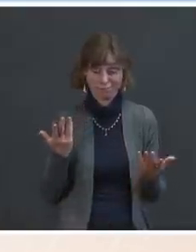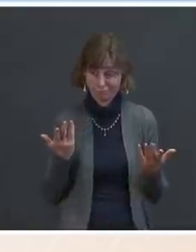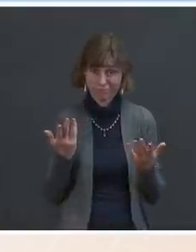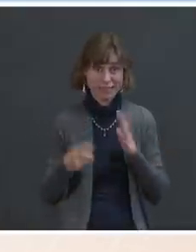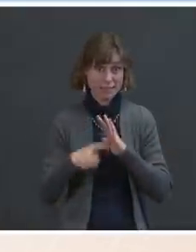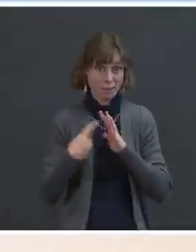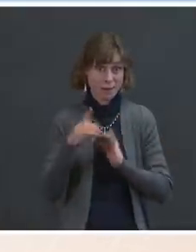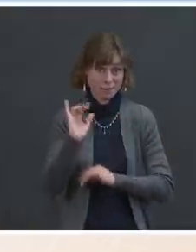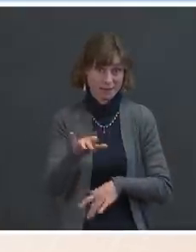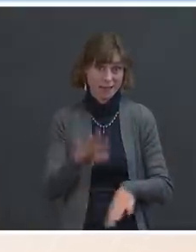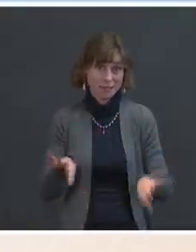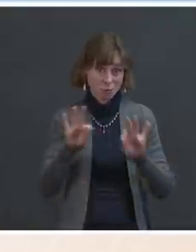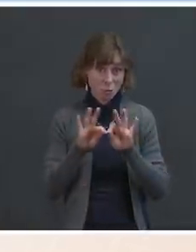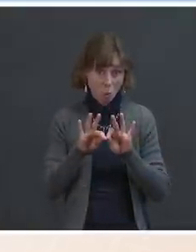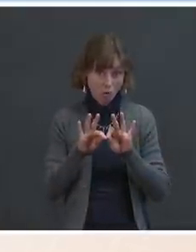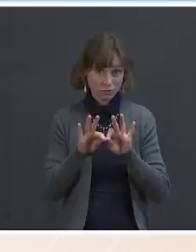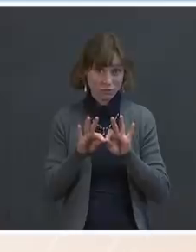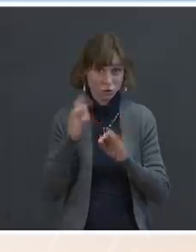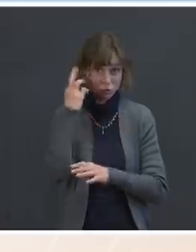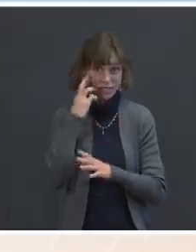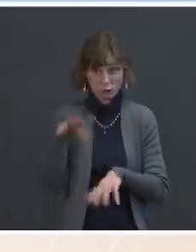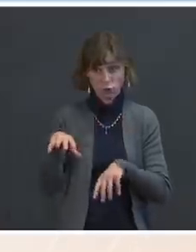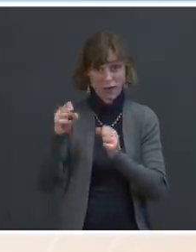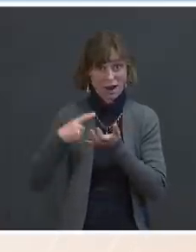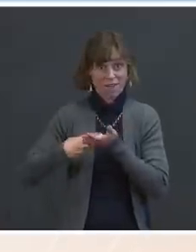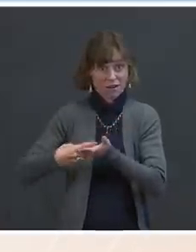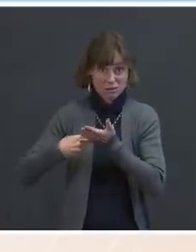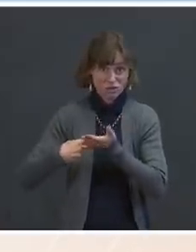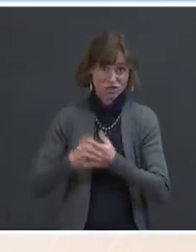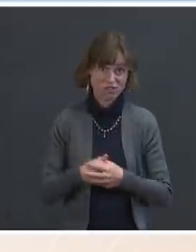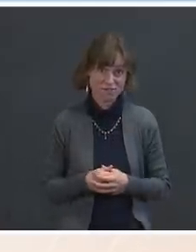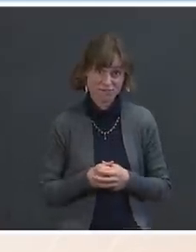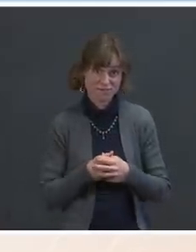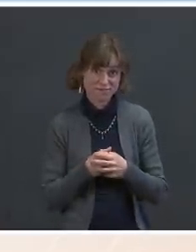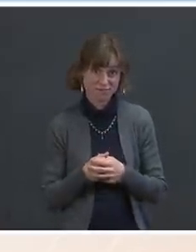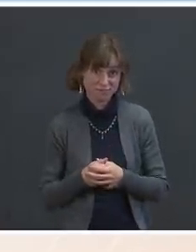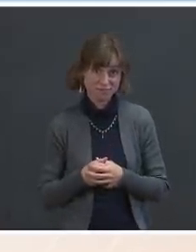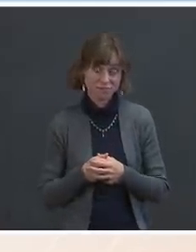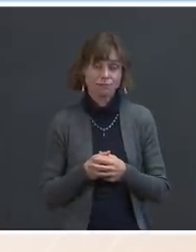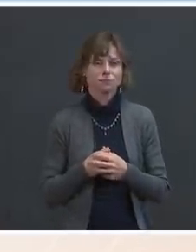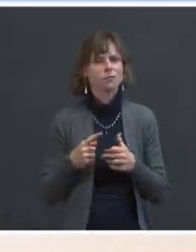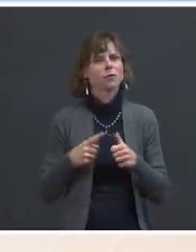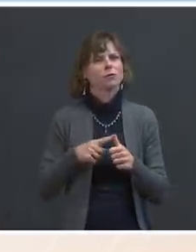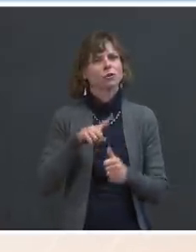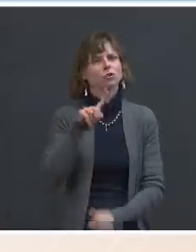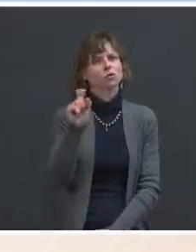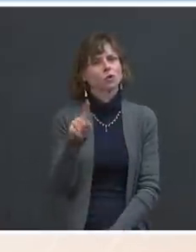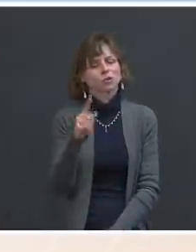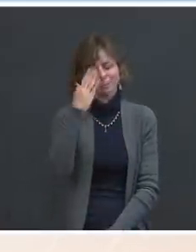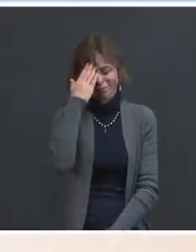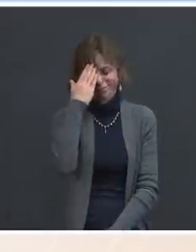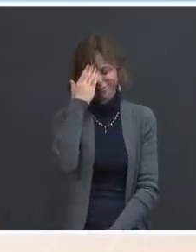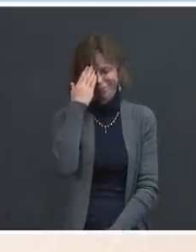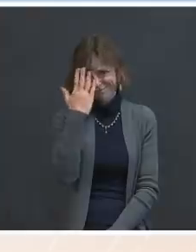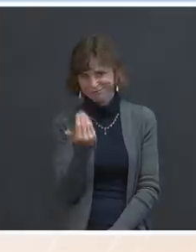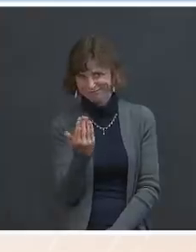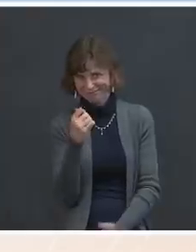of having that conversation. Your first question was on -- remind me. The Press: Oh, well, let me just follow up on what you just --